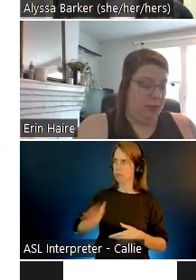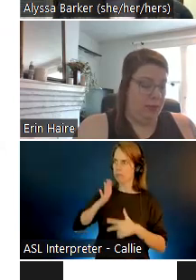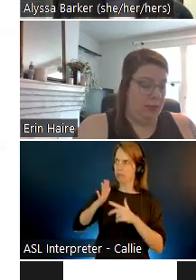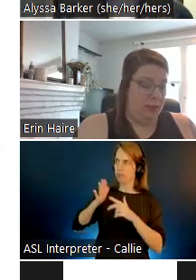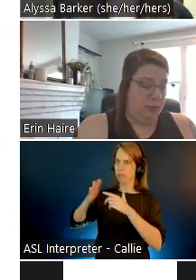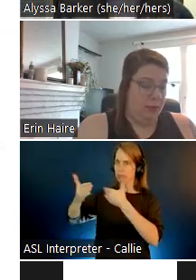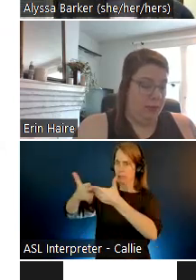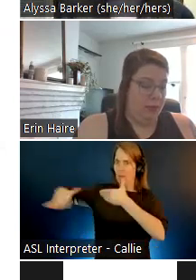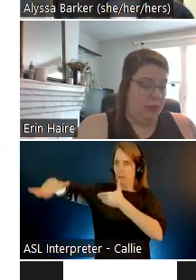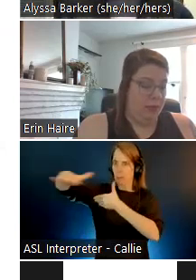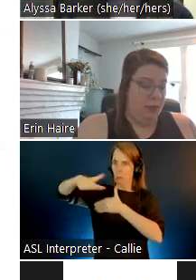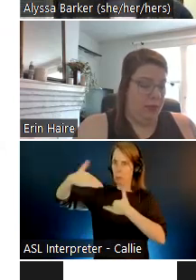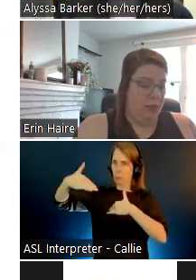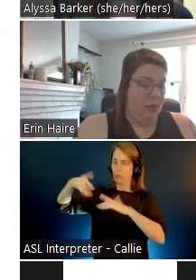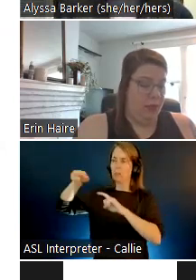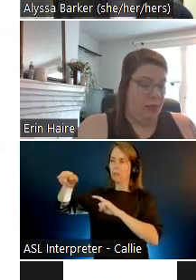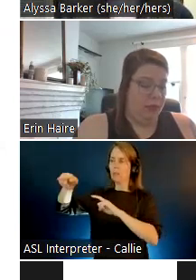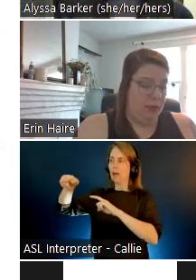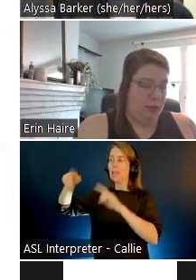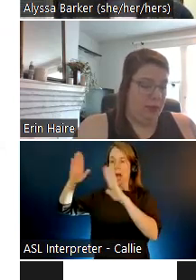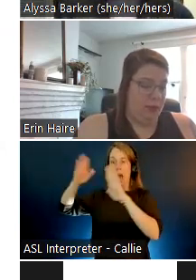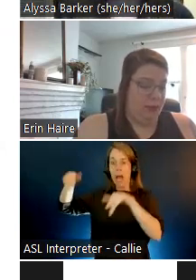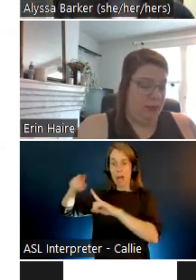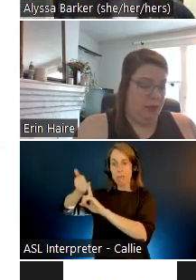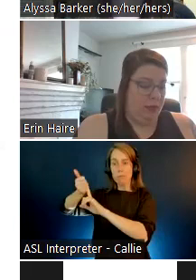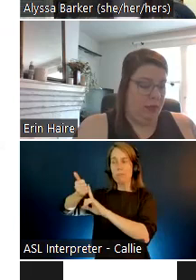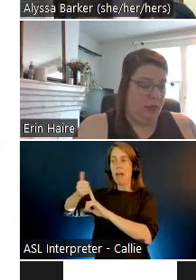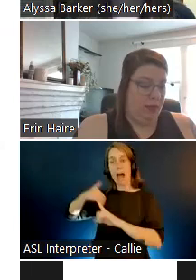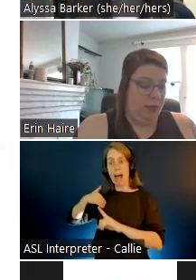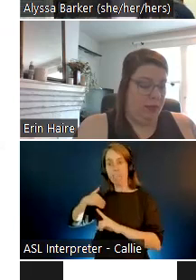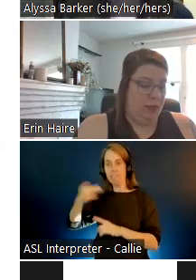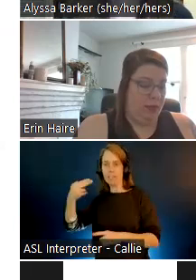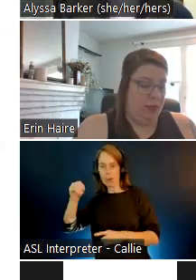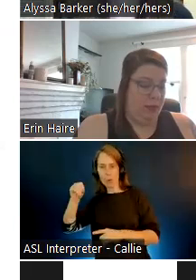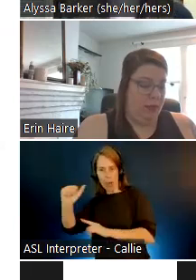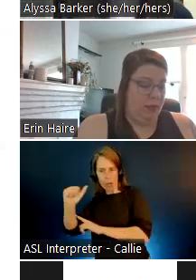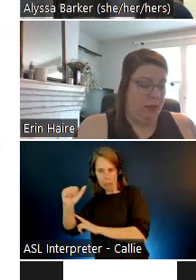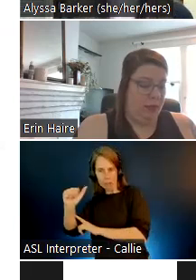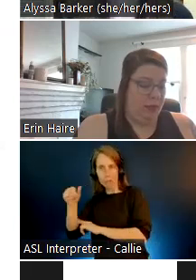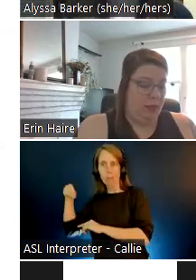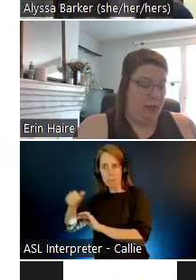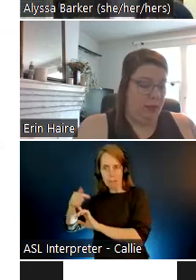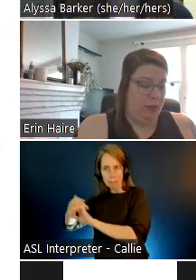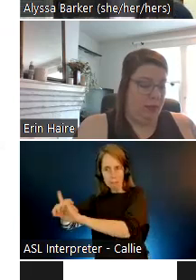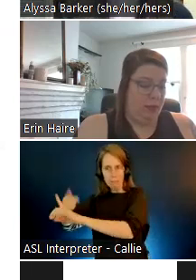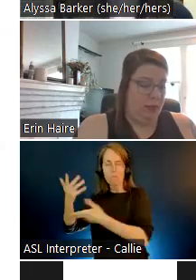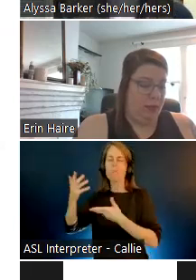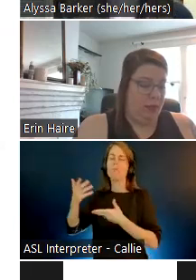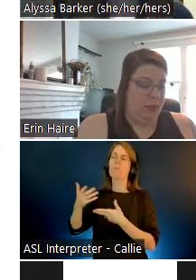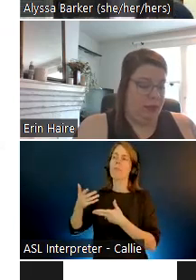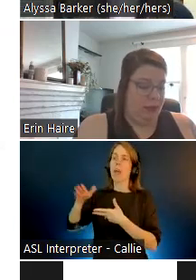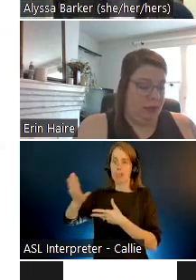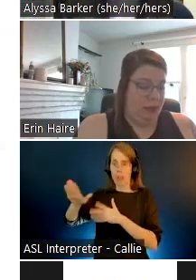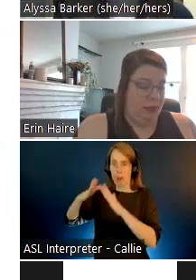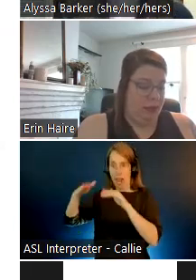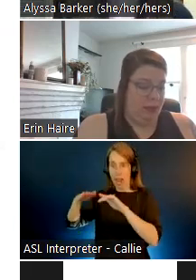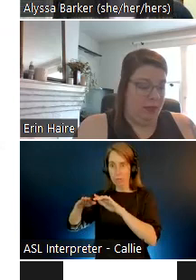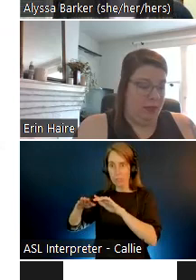and they their house was up a bit of a steep incline from the mailbox and um the um